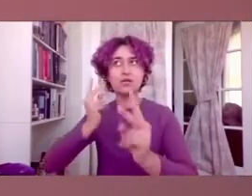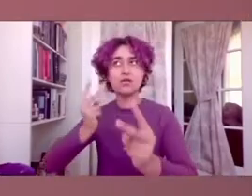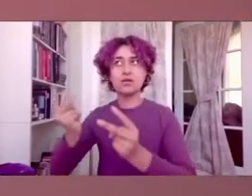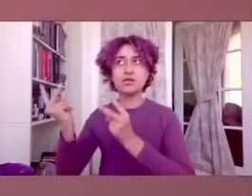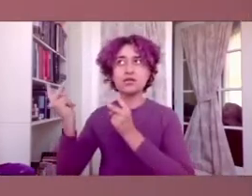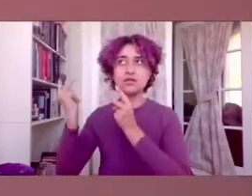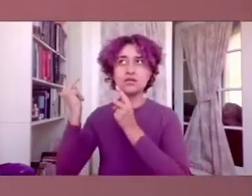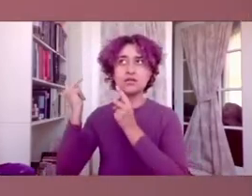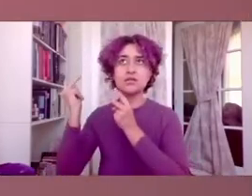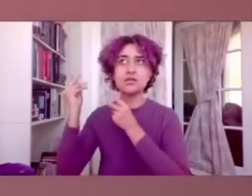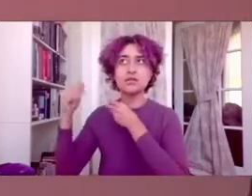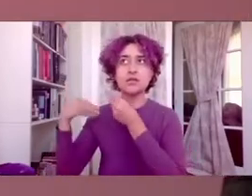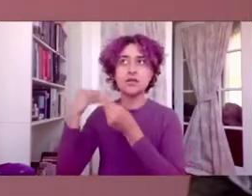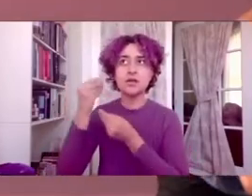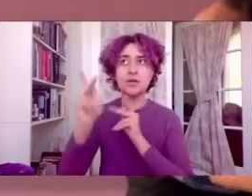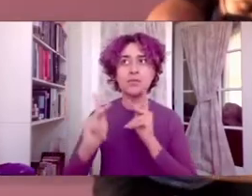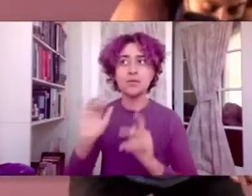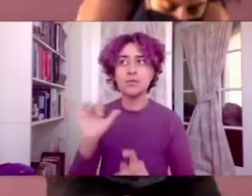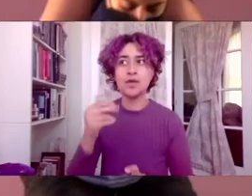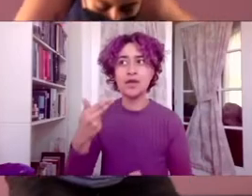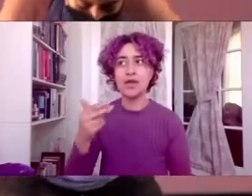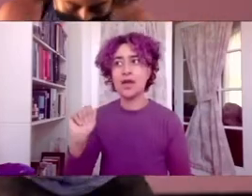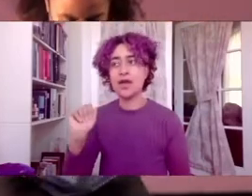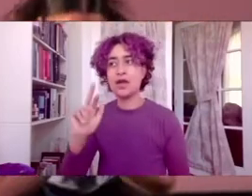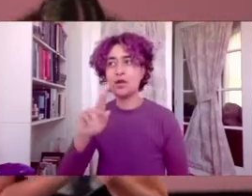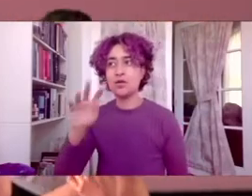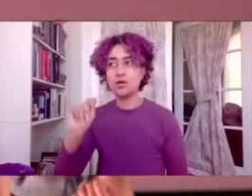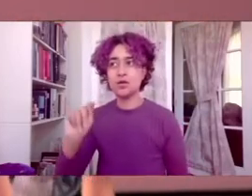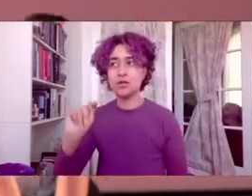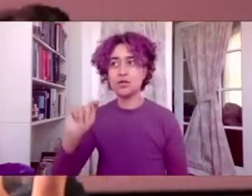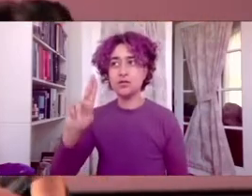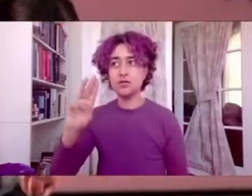of people like Harriet Tubman, Fannie Lou Hamer.